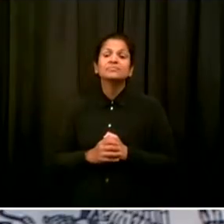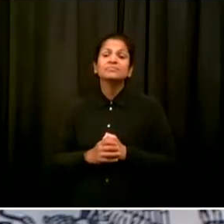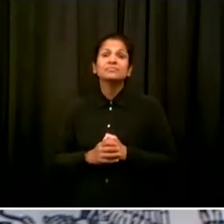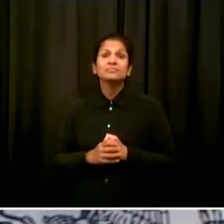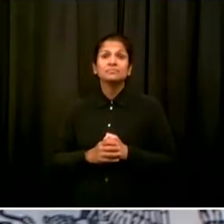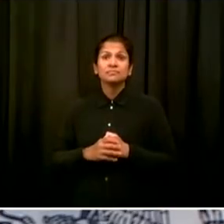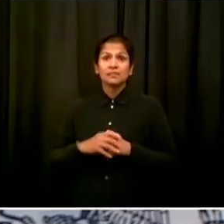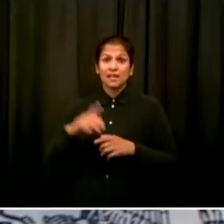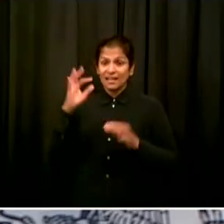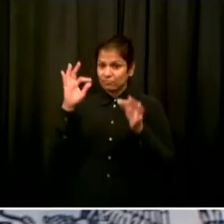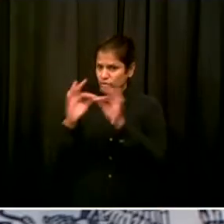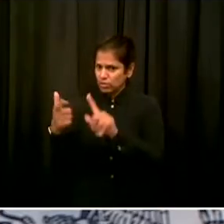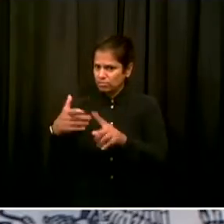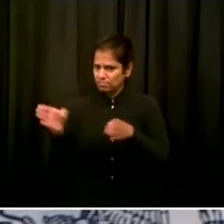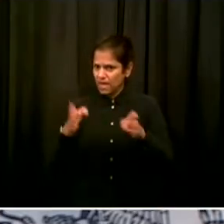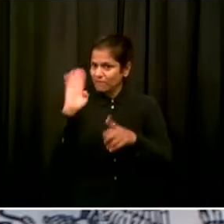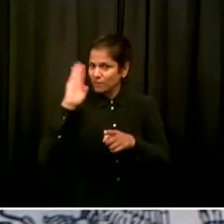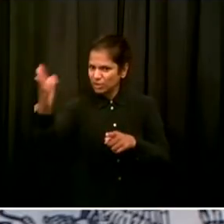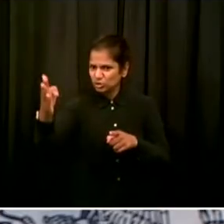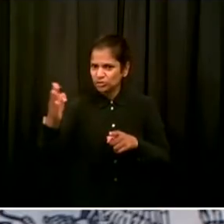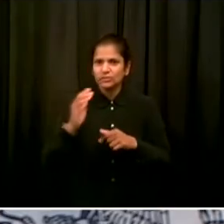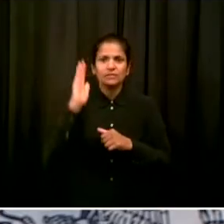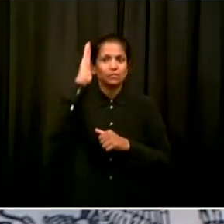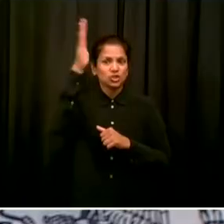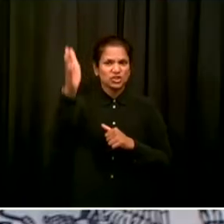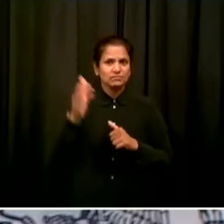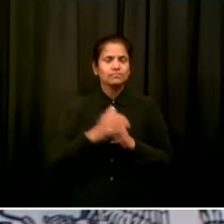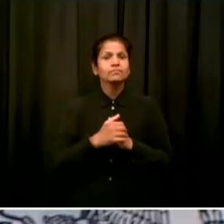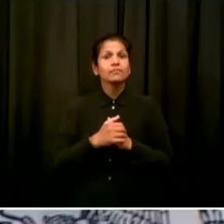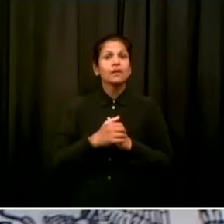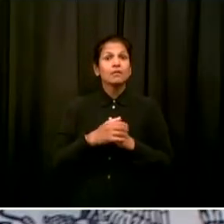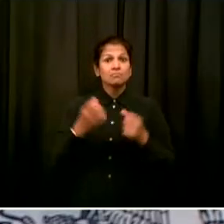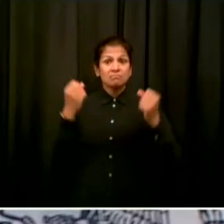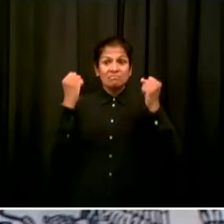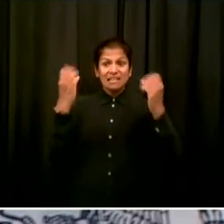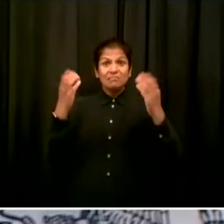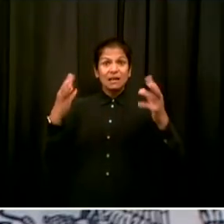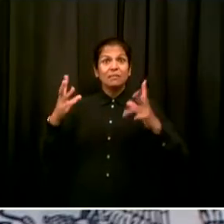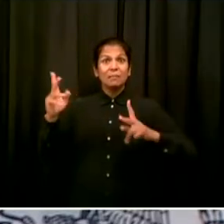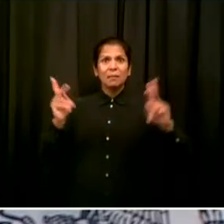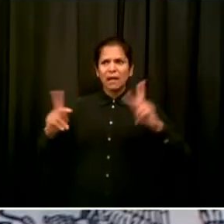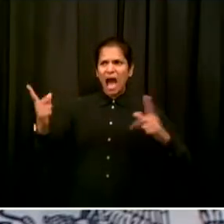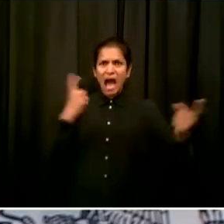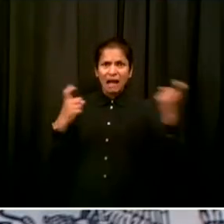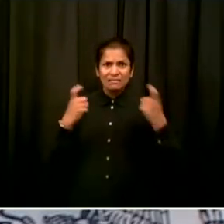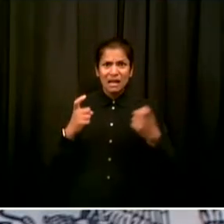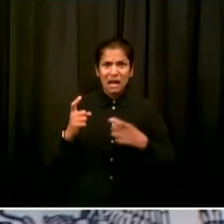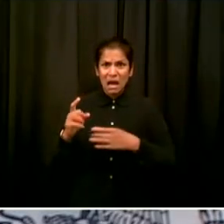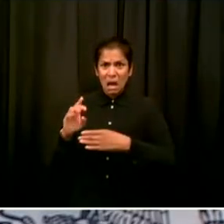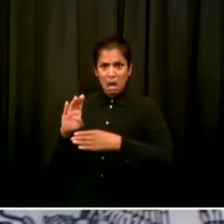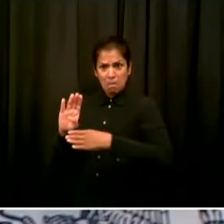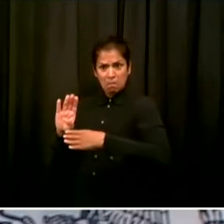THAT SPEAKS O T OUR FUTURE. A LOT OF FOLKS HAVE BEEN ASKING THE QUESTION, WILL THE BUSINESS